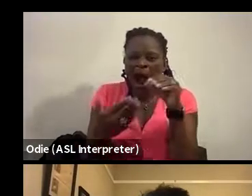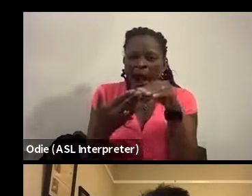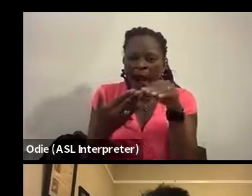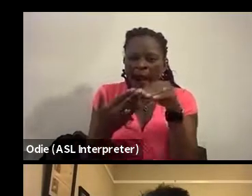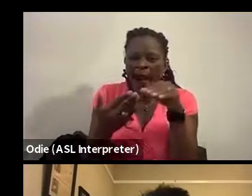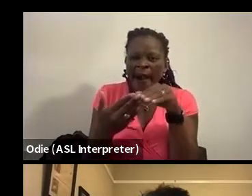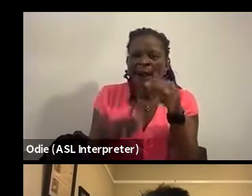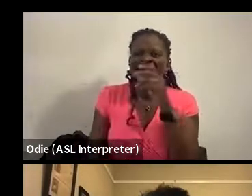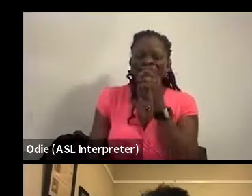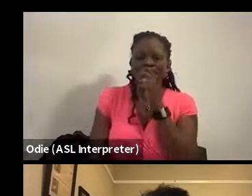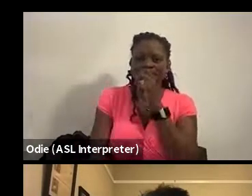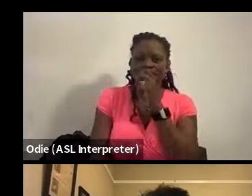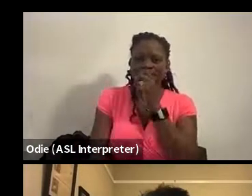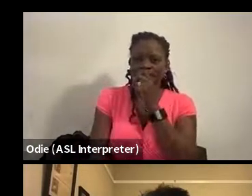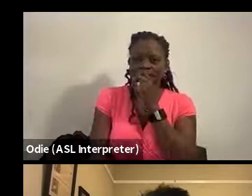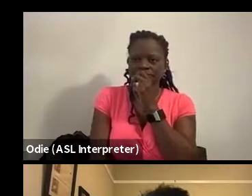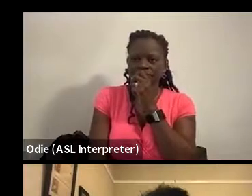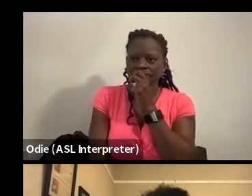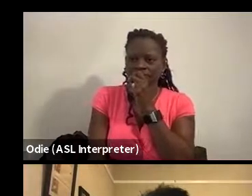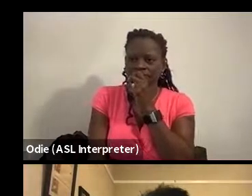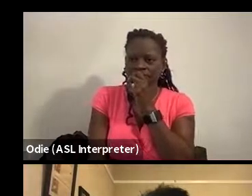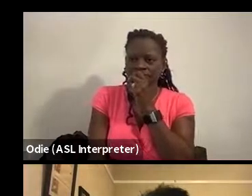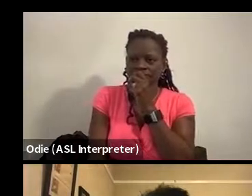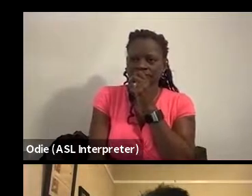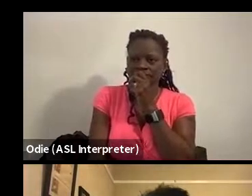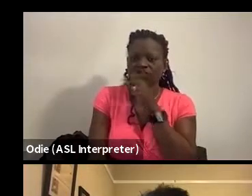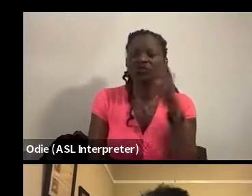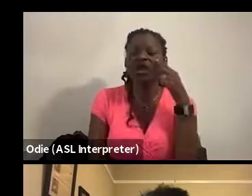And what do you what do you recommend is the best way to go about messaging to